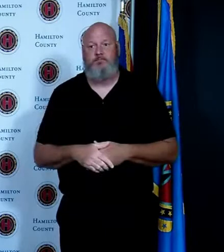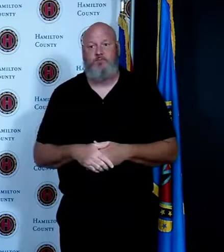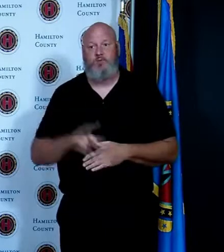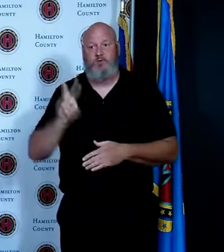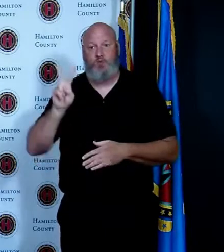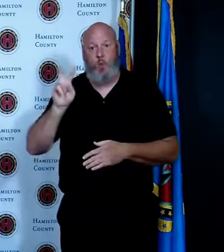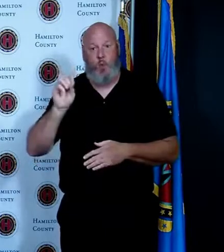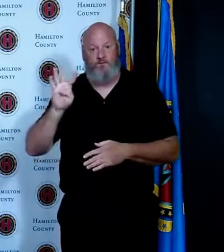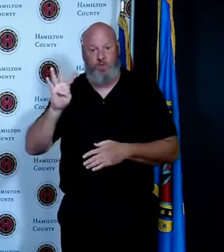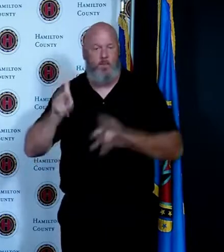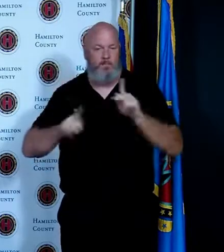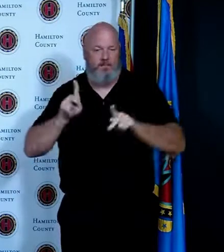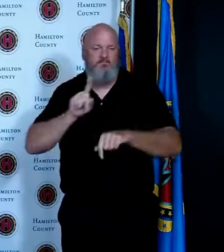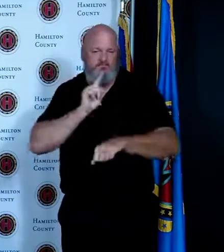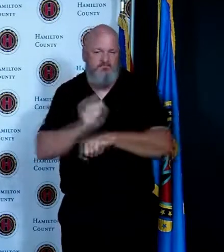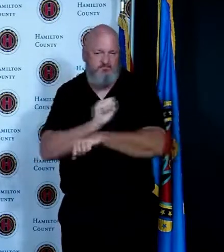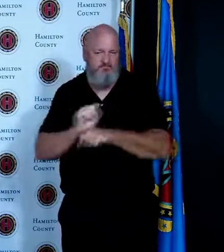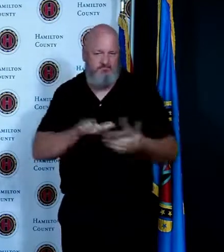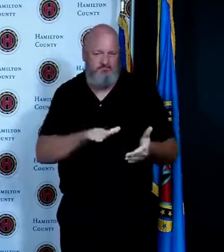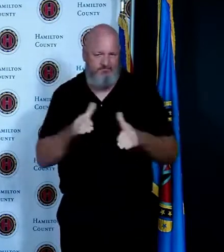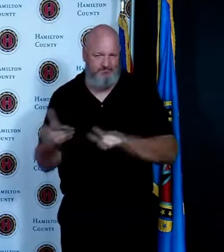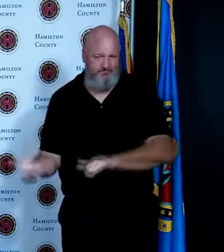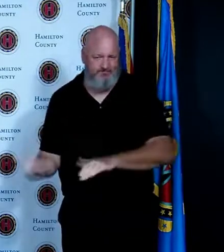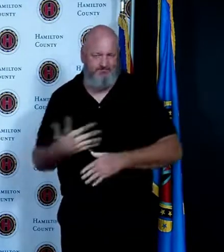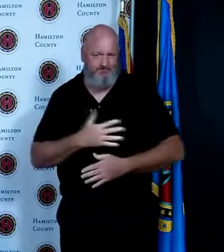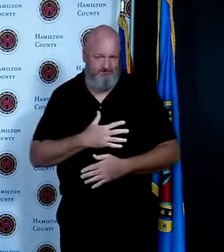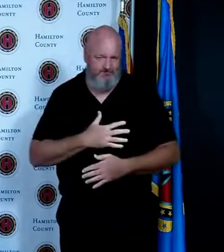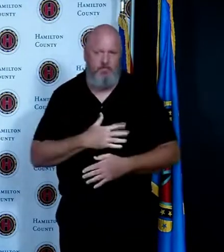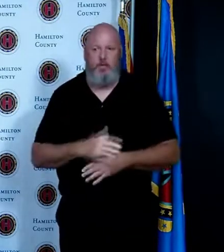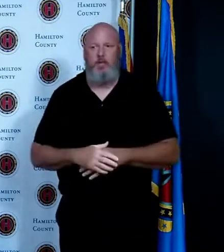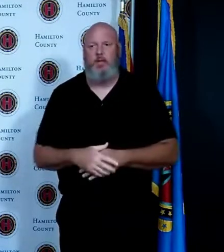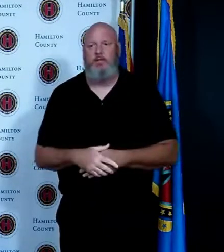keep track of these numbers as we go week to week but we are trending